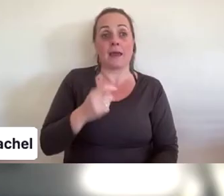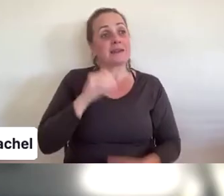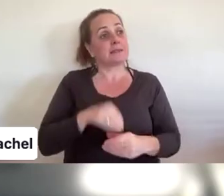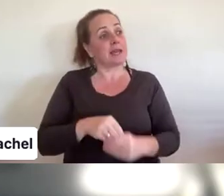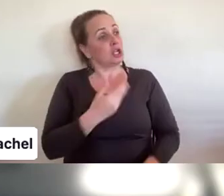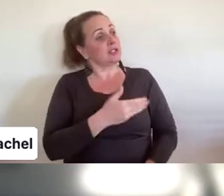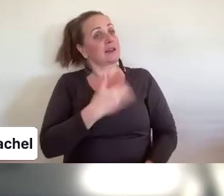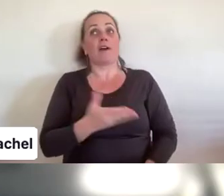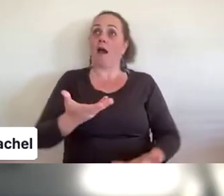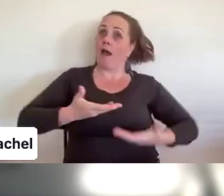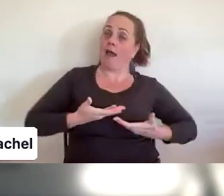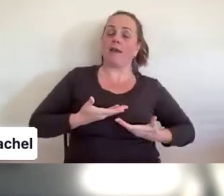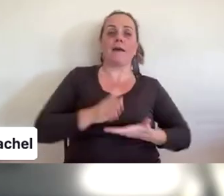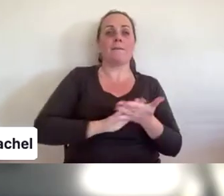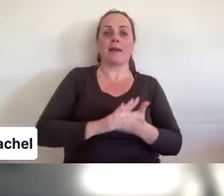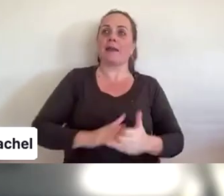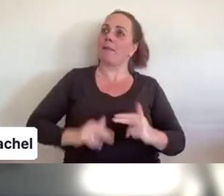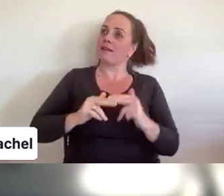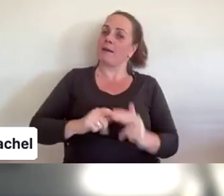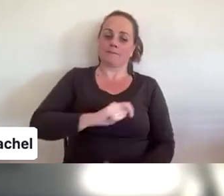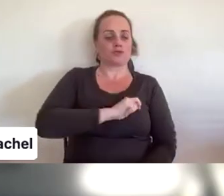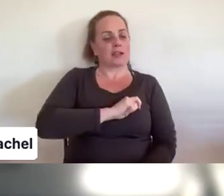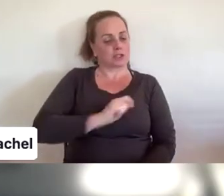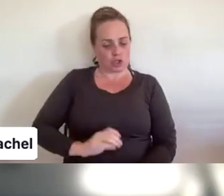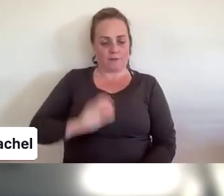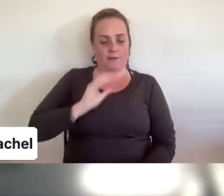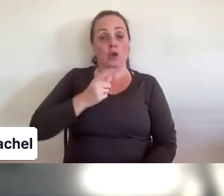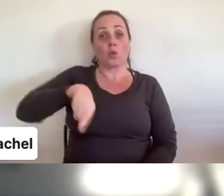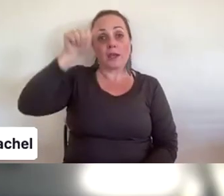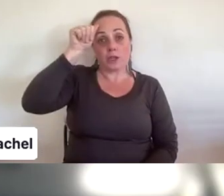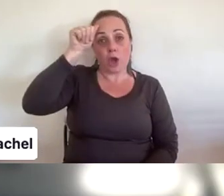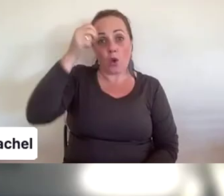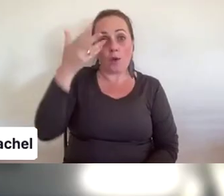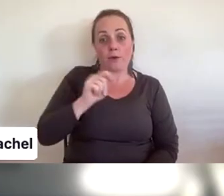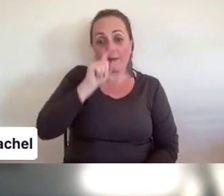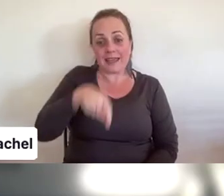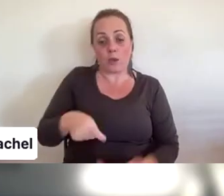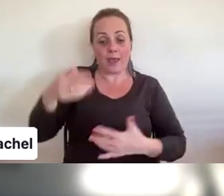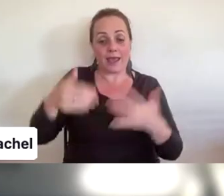and confidence. And we do also know from the Kiwis Count survey which measures people's experiences